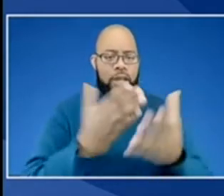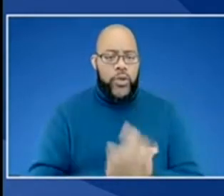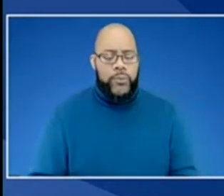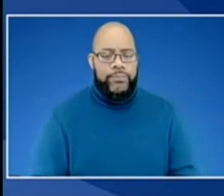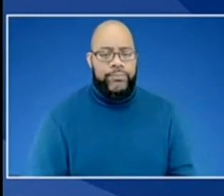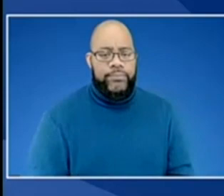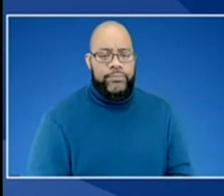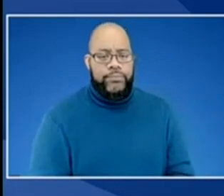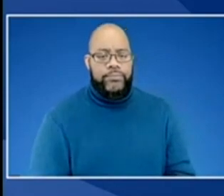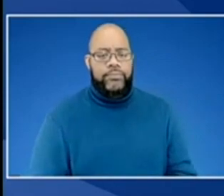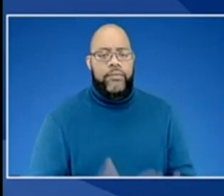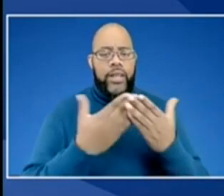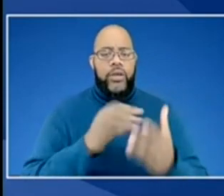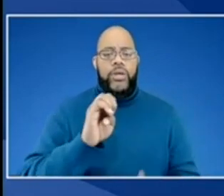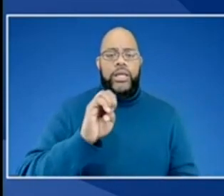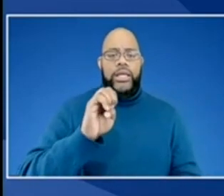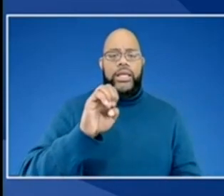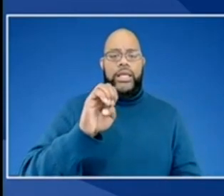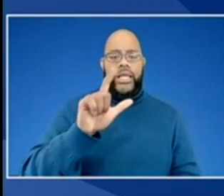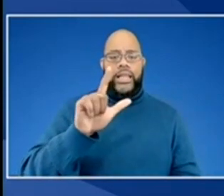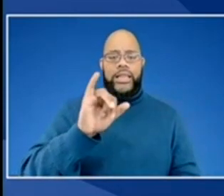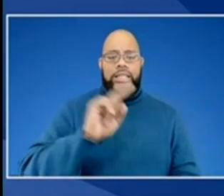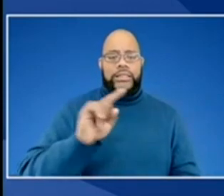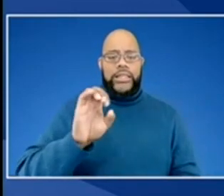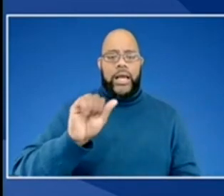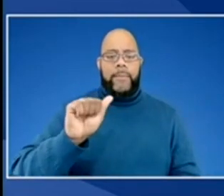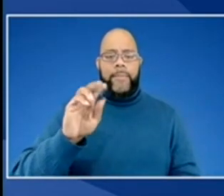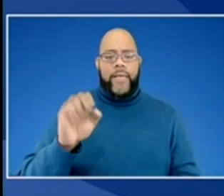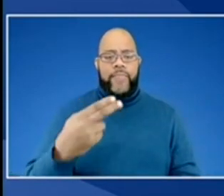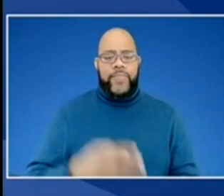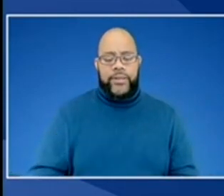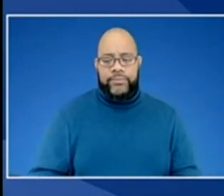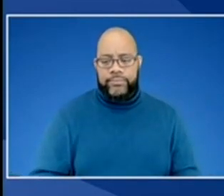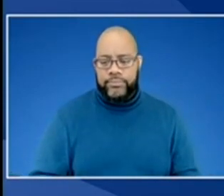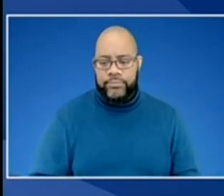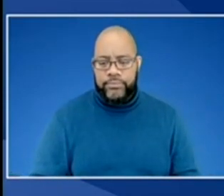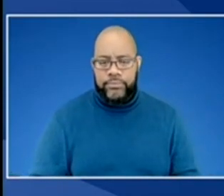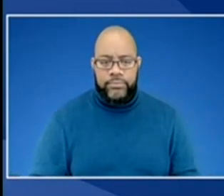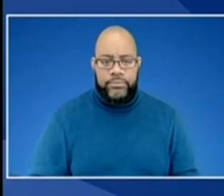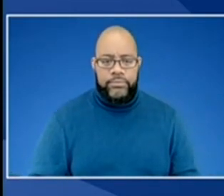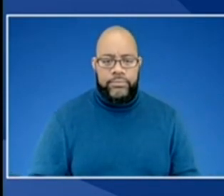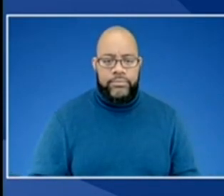Thank you, Elizabeth. Brady, who do we have next?